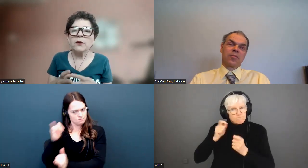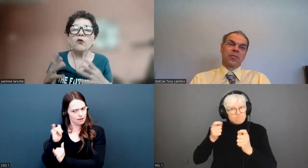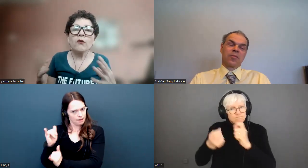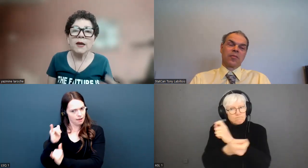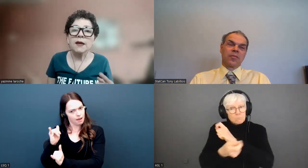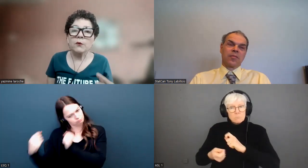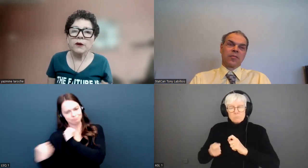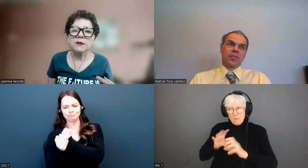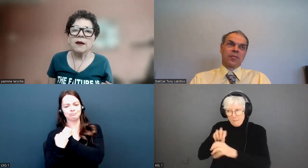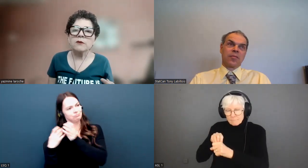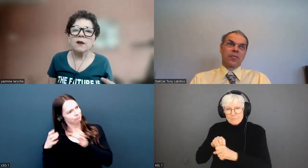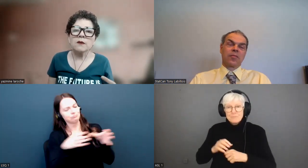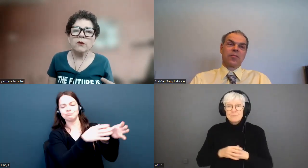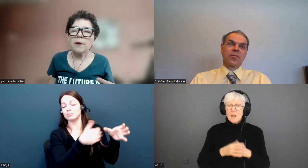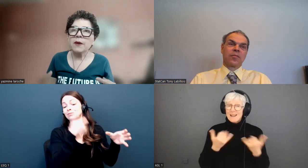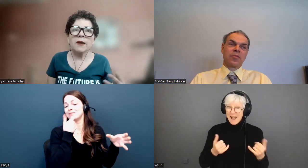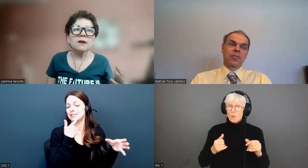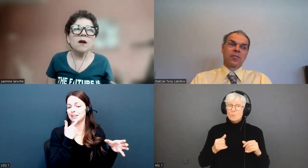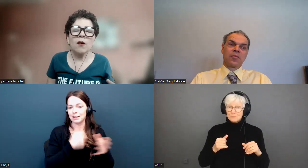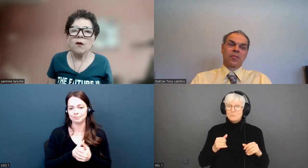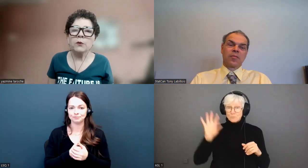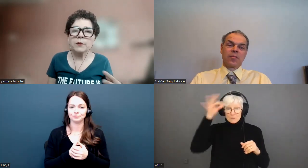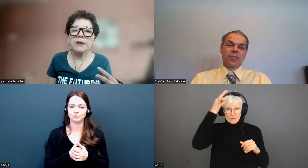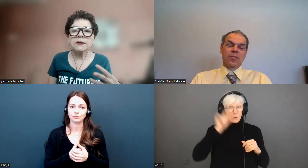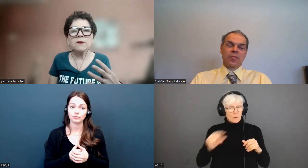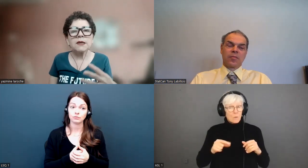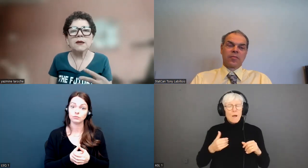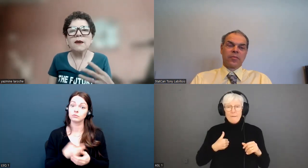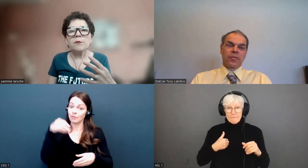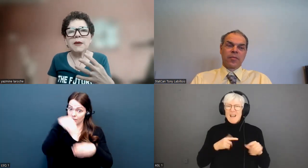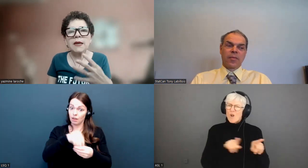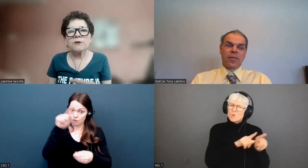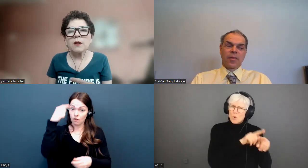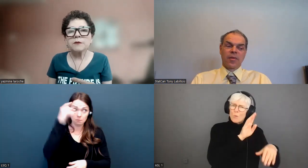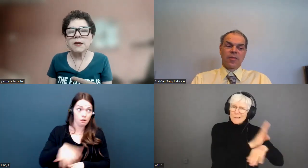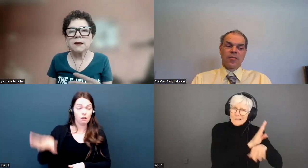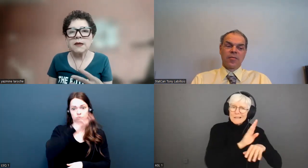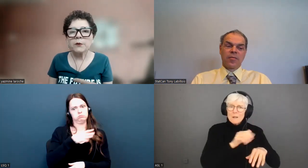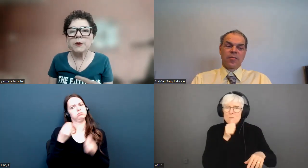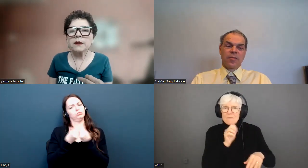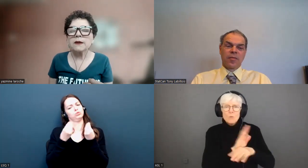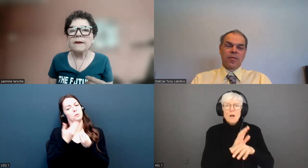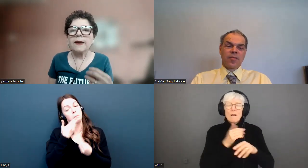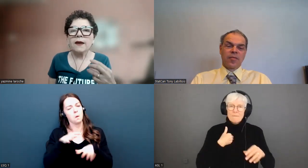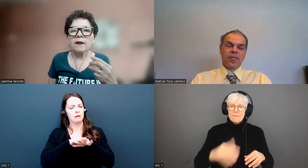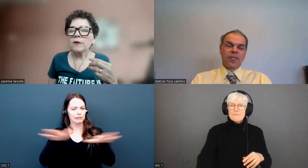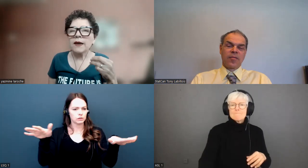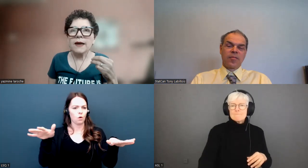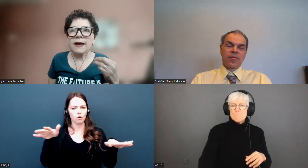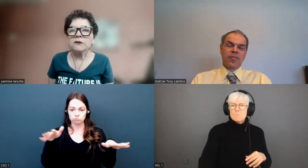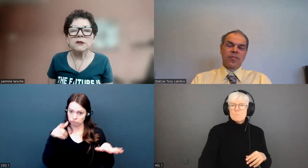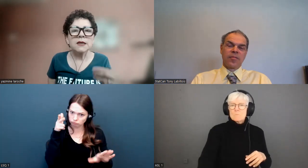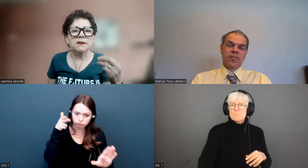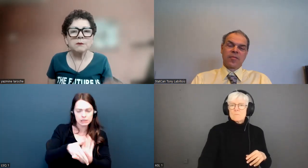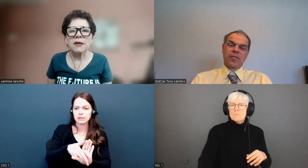are great networks now coming in all workplaces so I think get involved in a network agitate